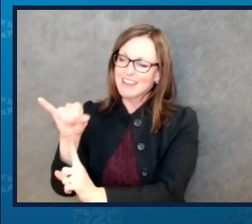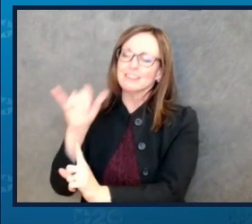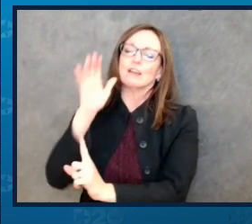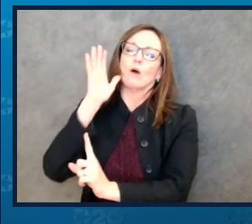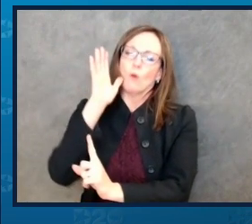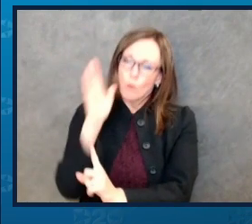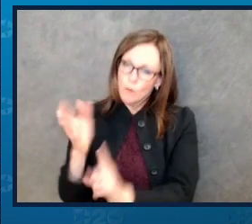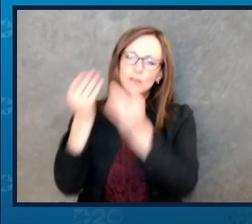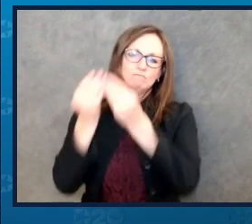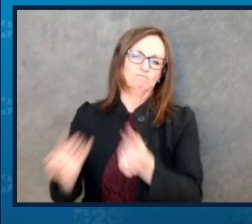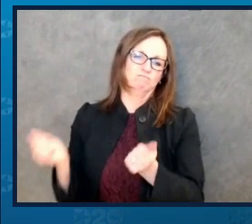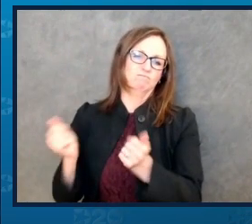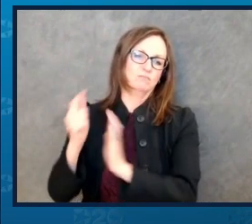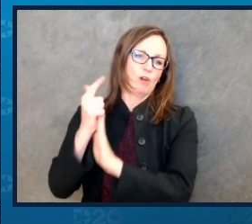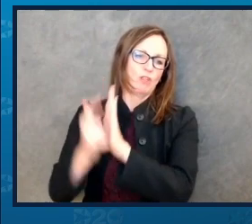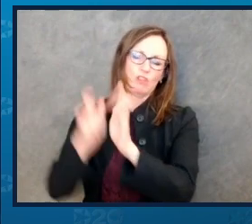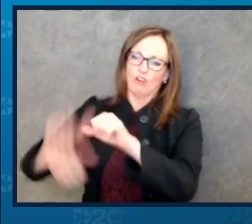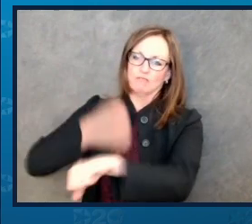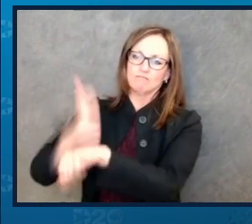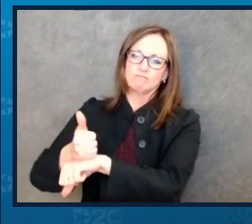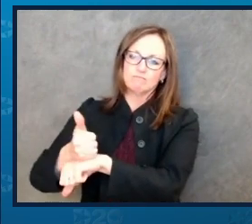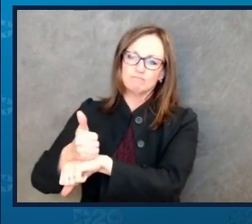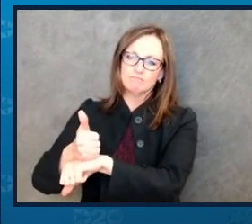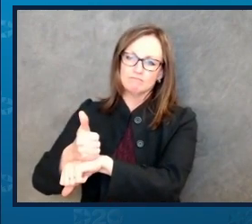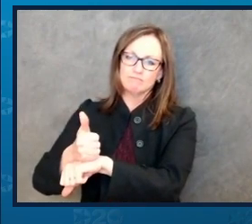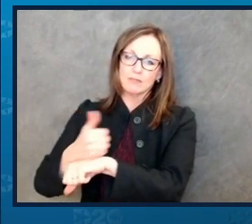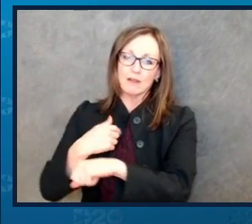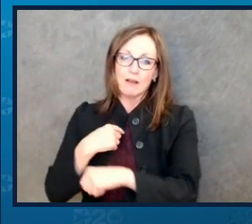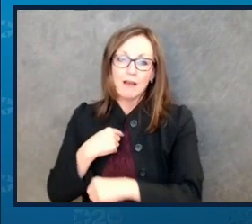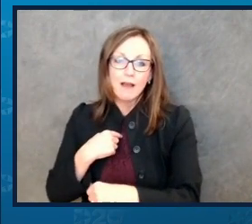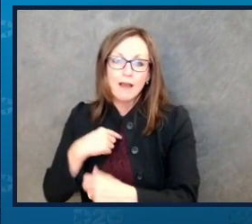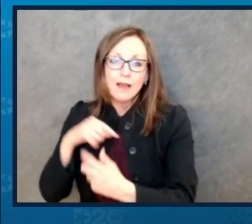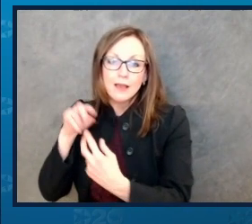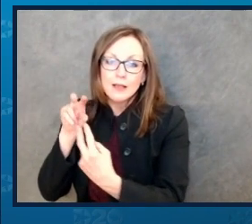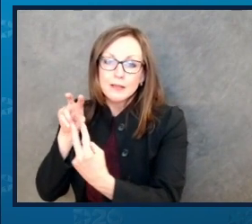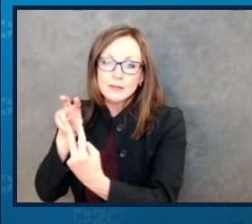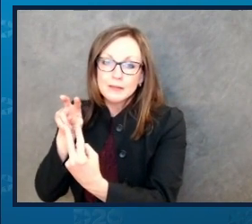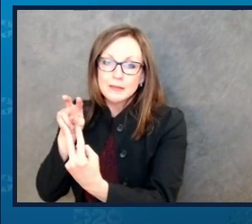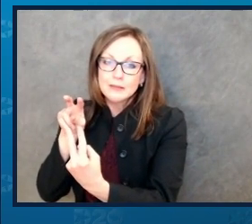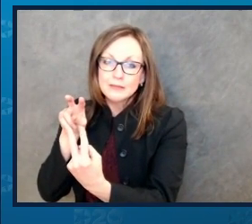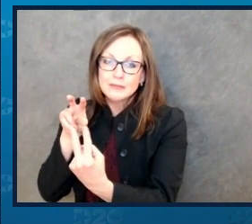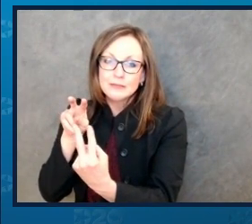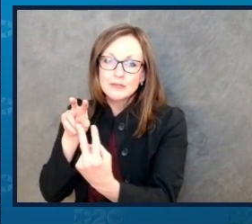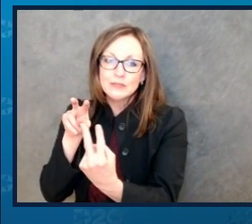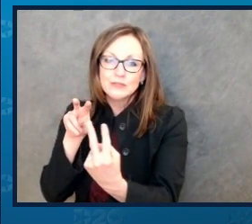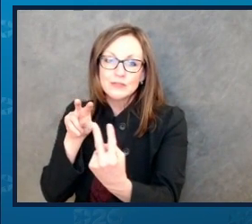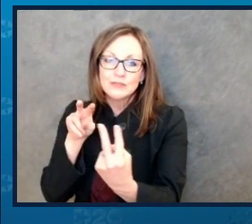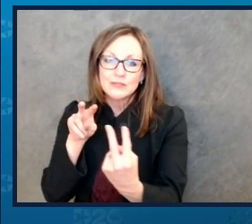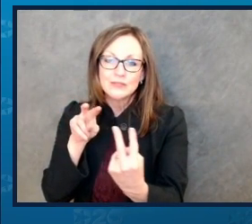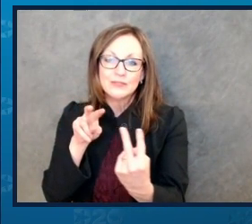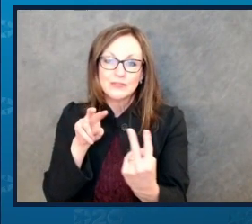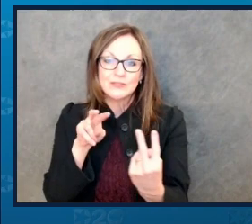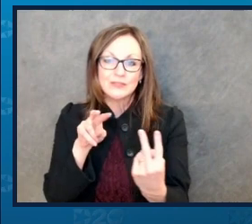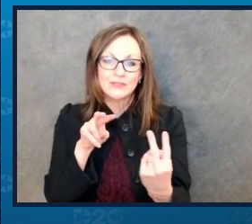LITERALLY SCORES OF THEM, WHO LOST THEIR CHILDREN TO GUN